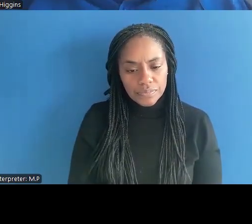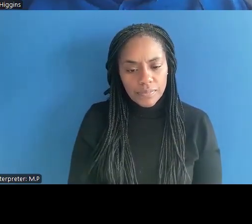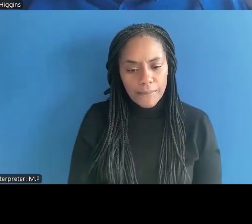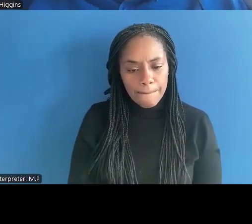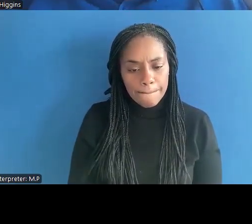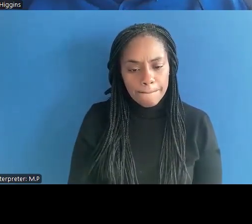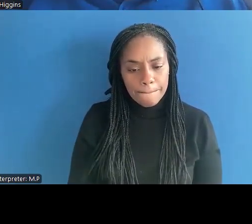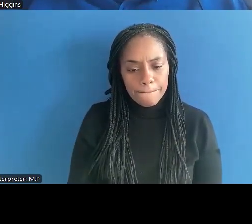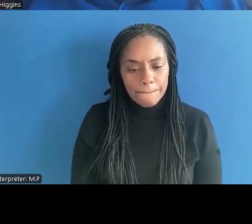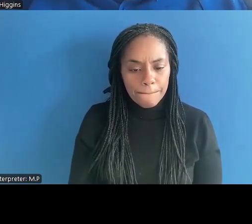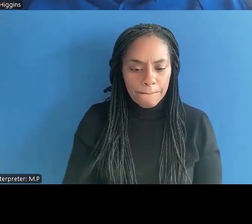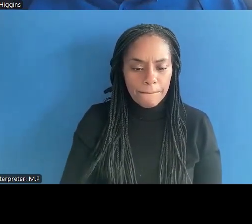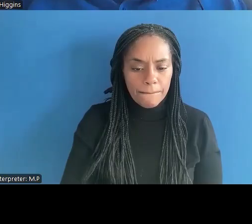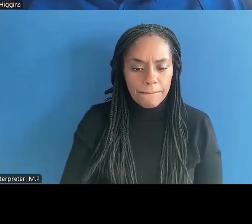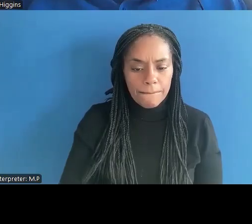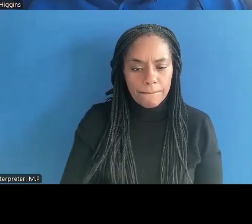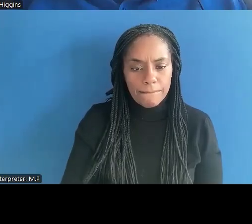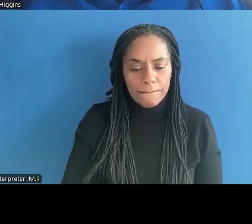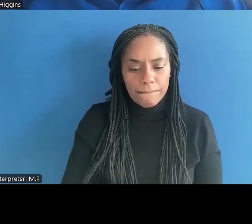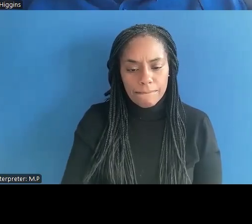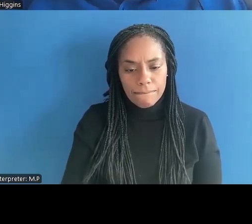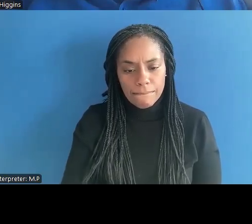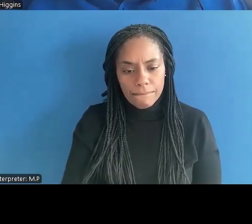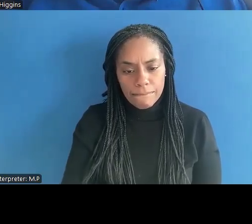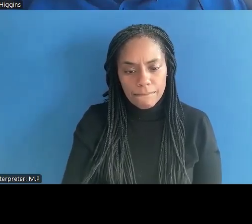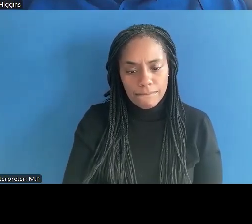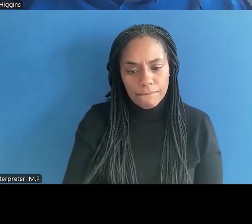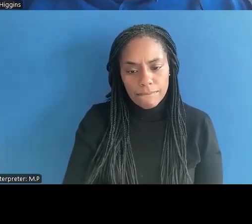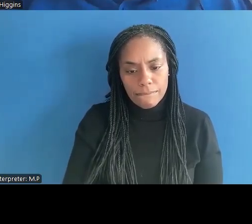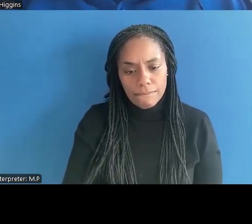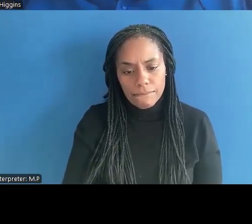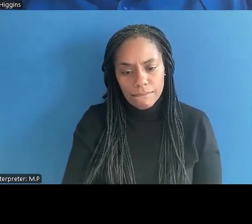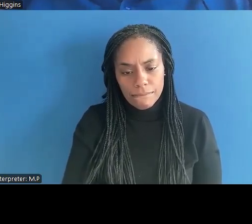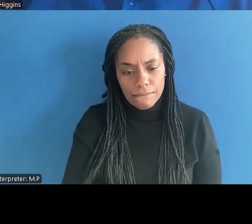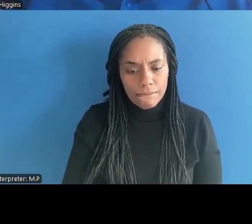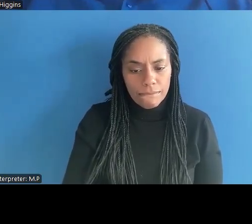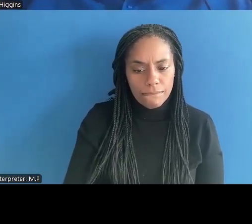So there's a. This the changes that were,